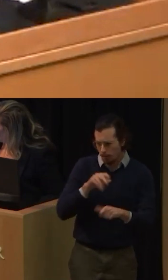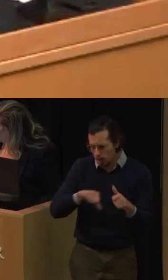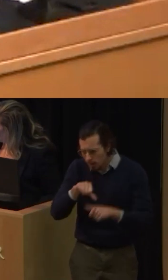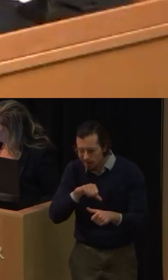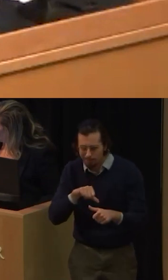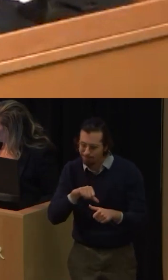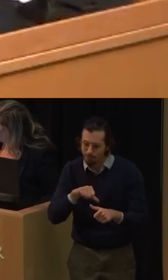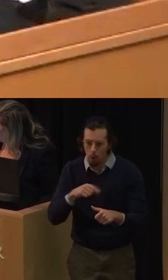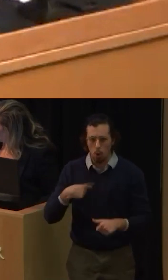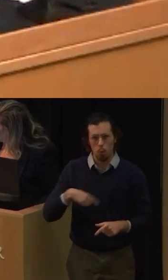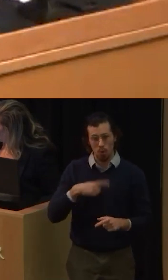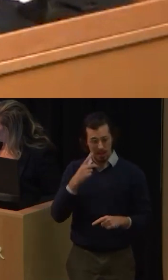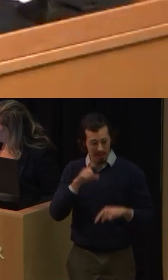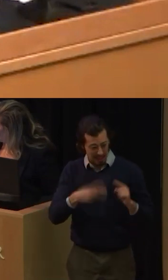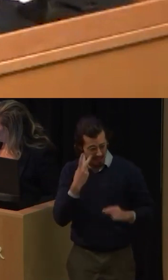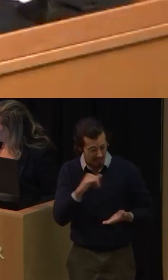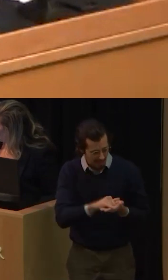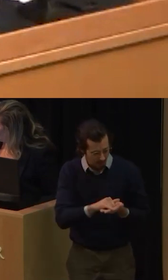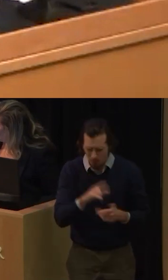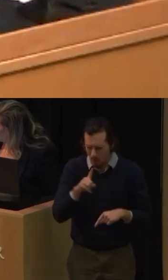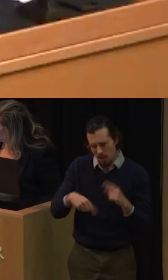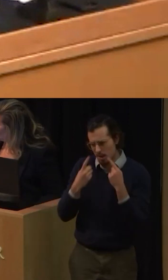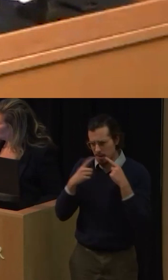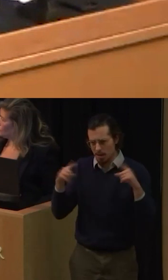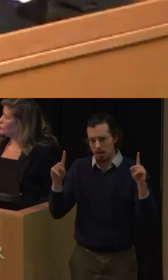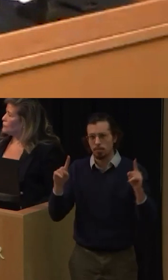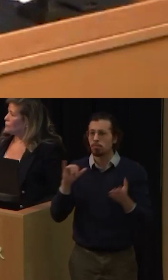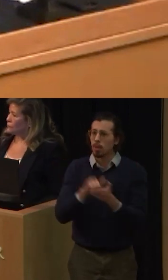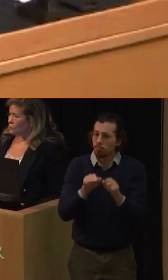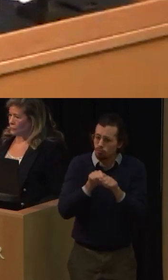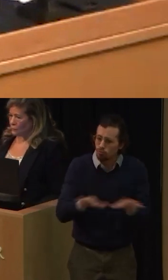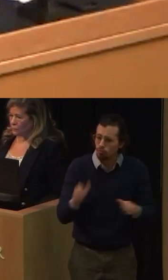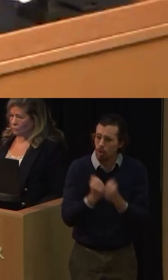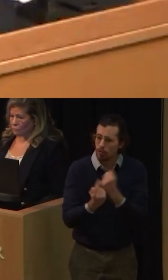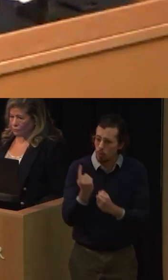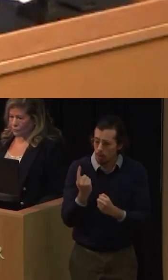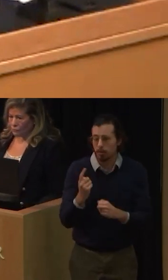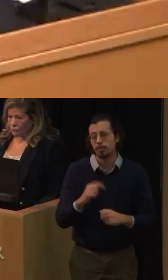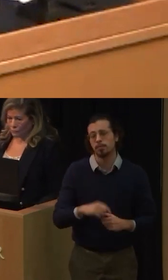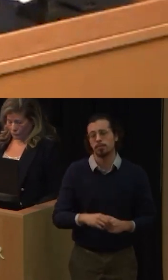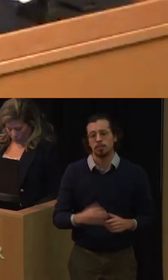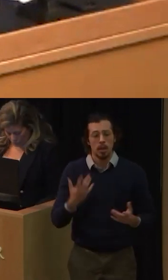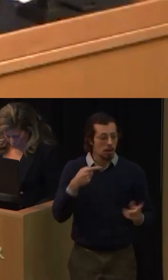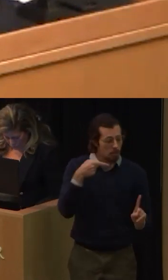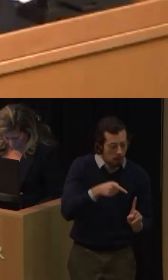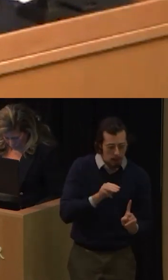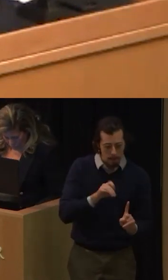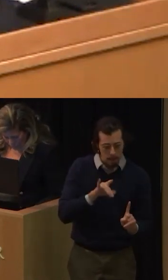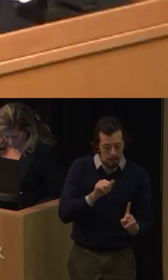we can't go anywhere. That translates everywhere from the way that people get portrayed in media to down into the doctor's office,